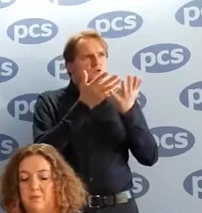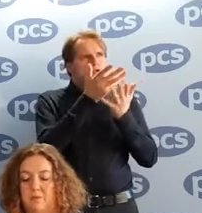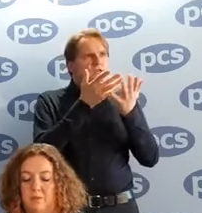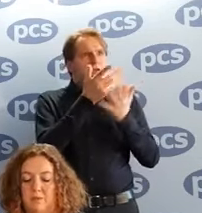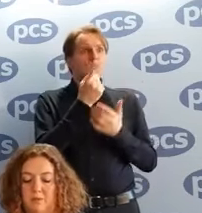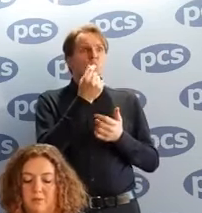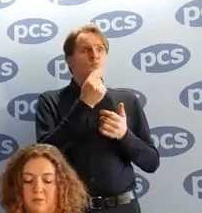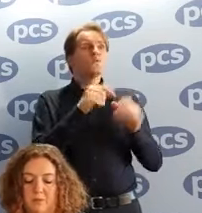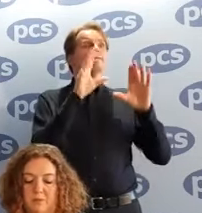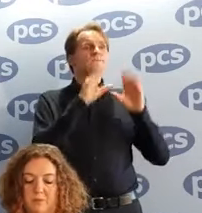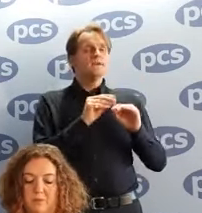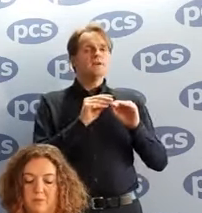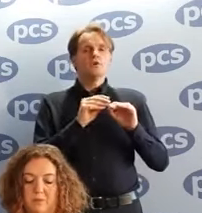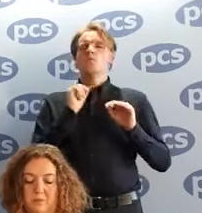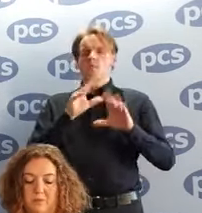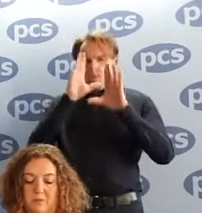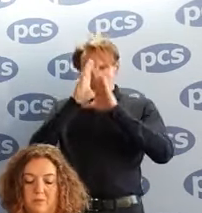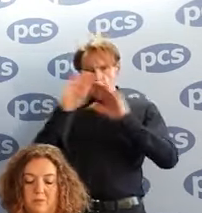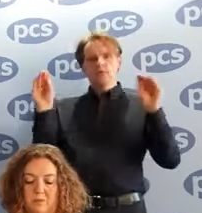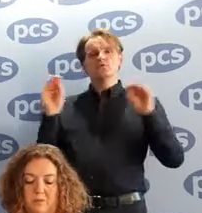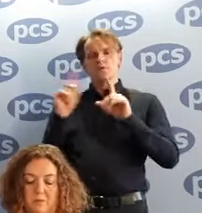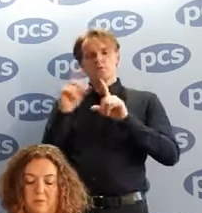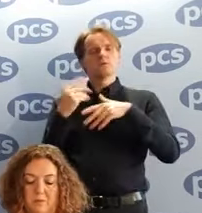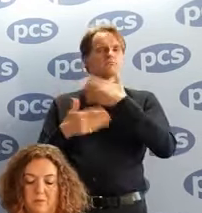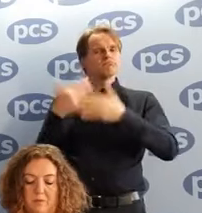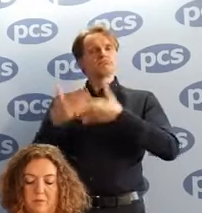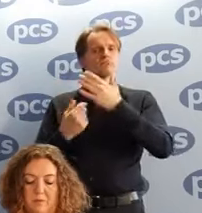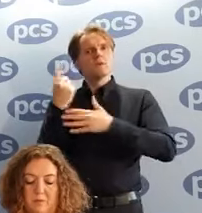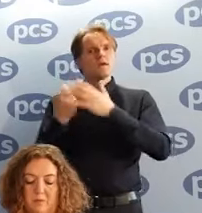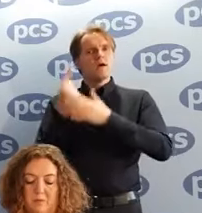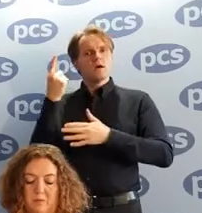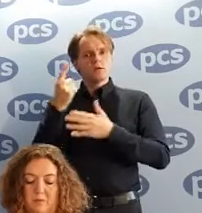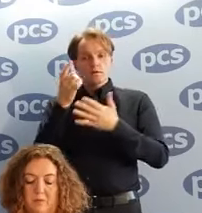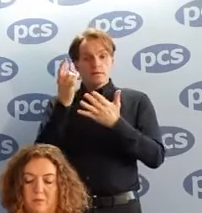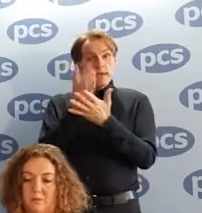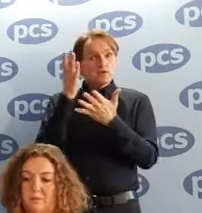reps and explain exactly where we are and make sure that finally our members